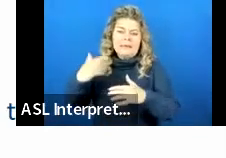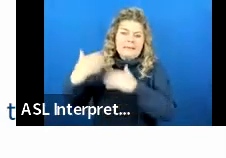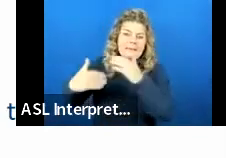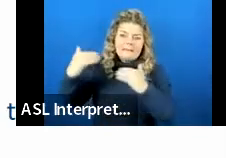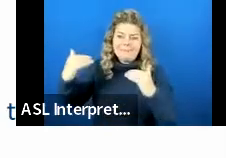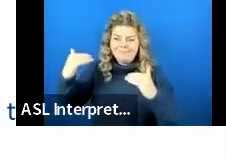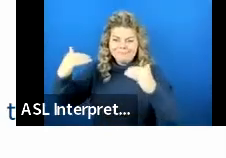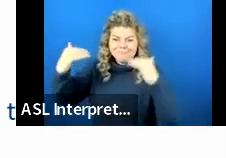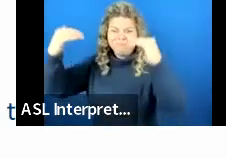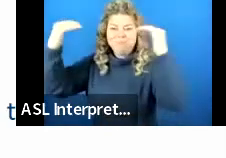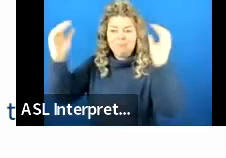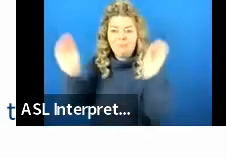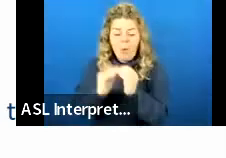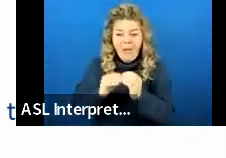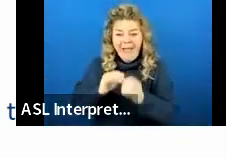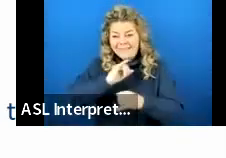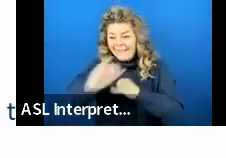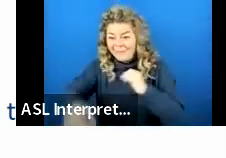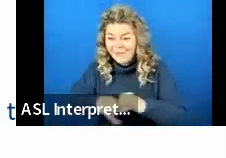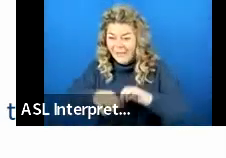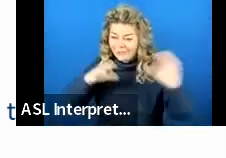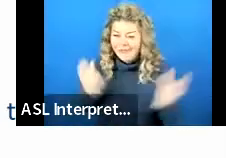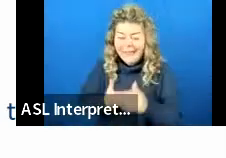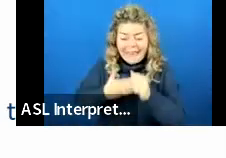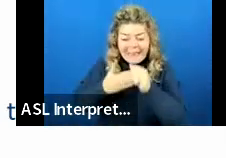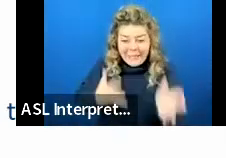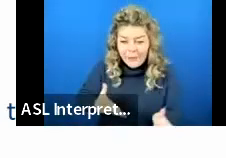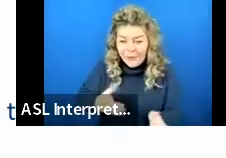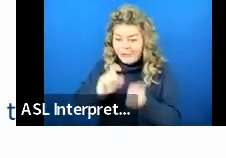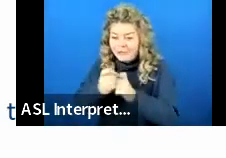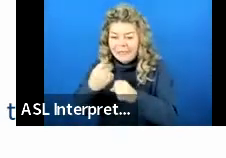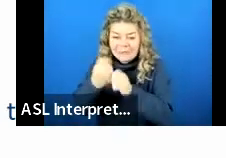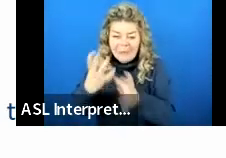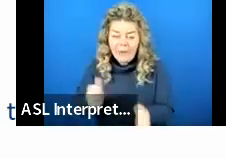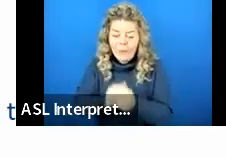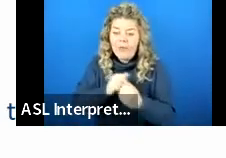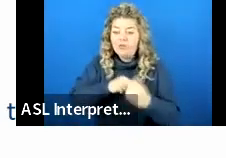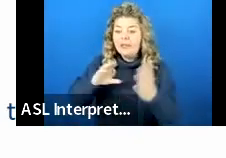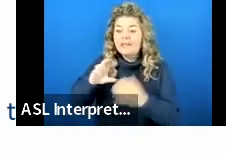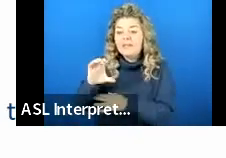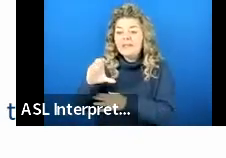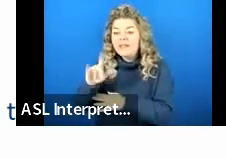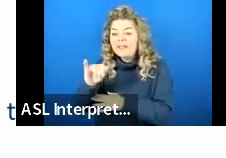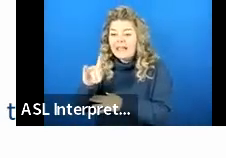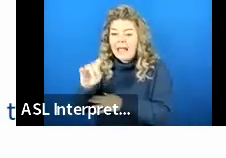as an international leader in changemaker in addressing climate change and environmental justice.